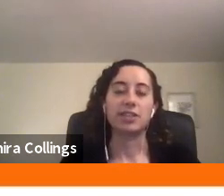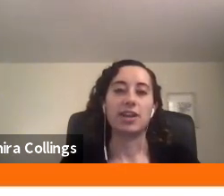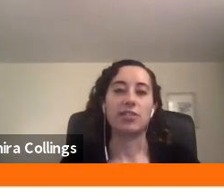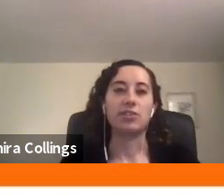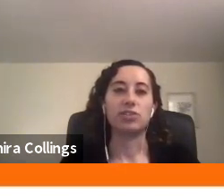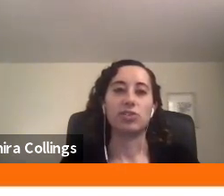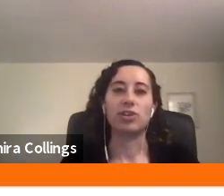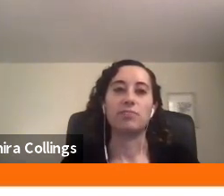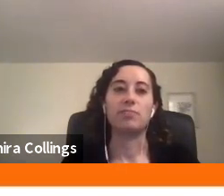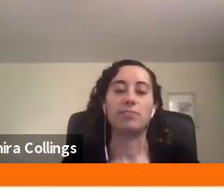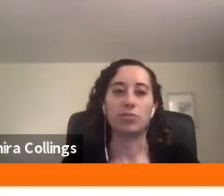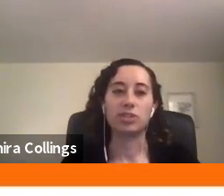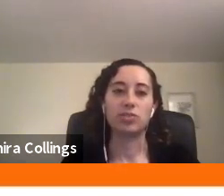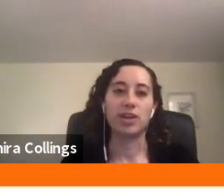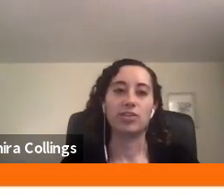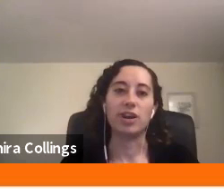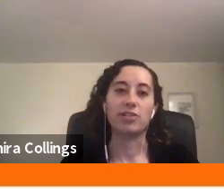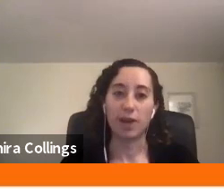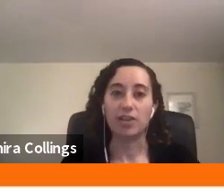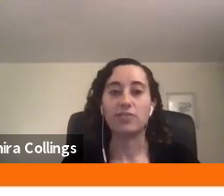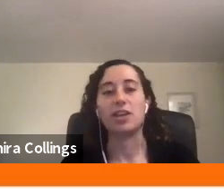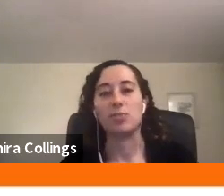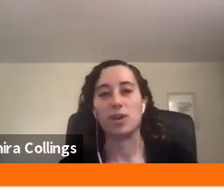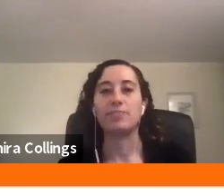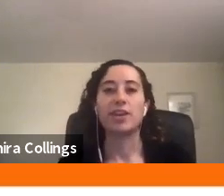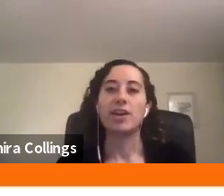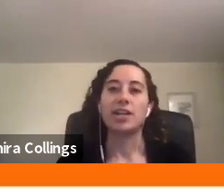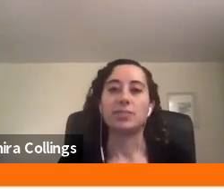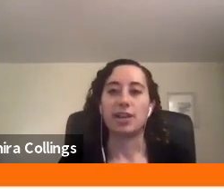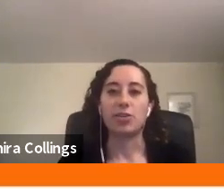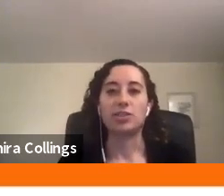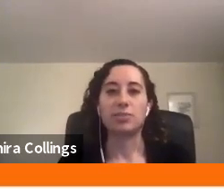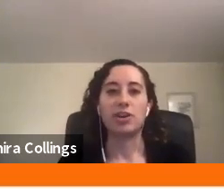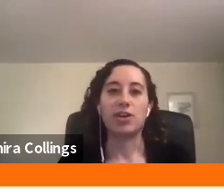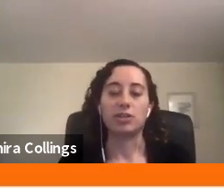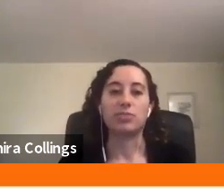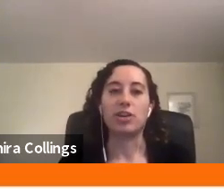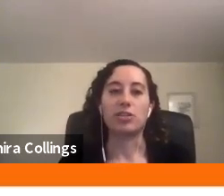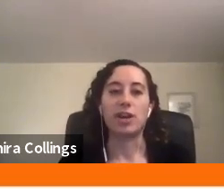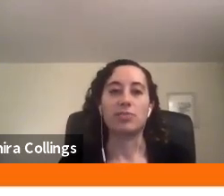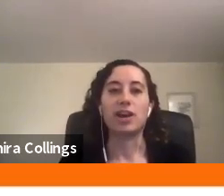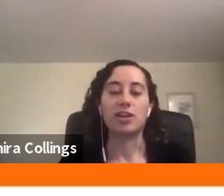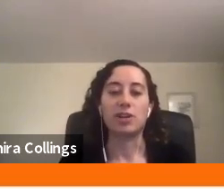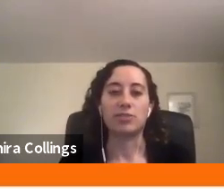able to tolerate starching myself, and needed a way to copy with eating and my intense fear of weight gain.